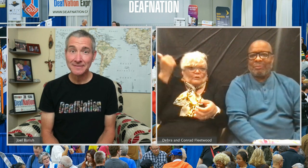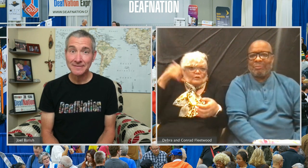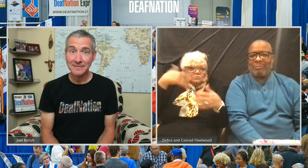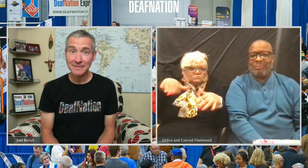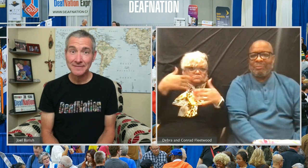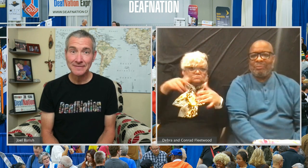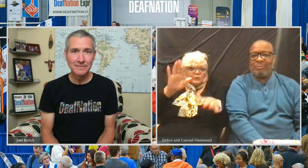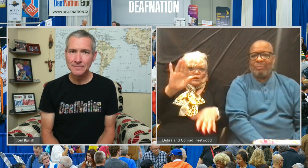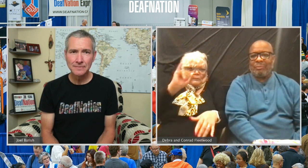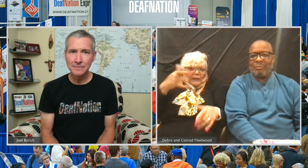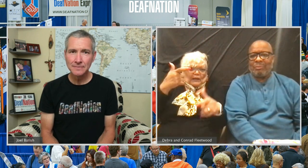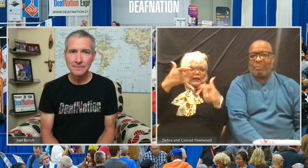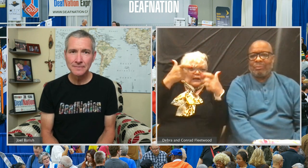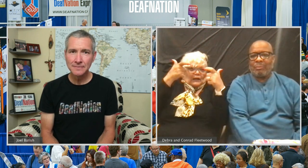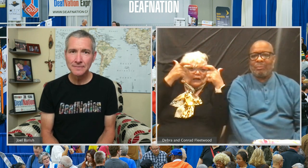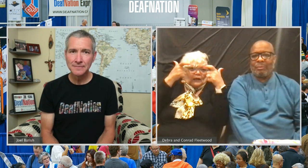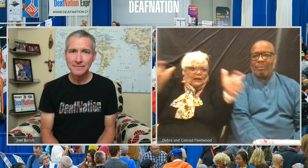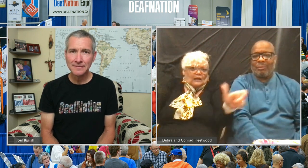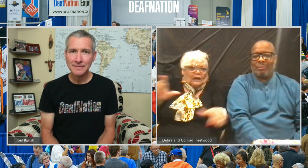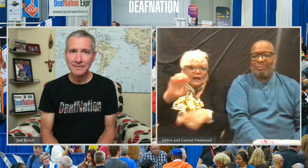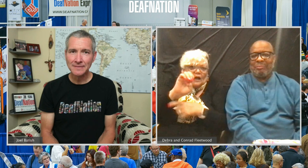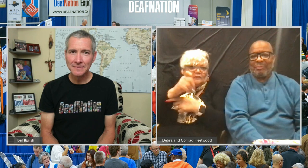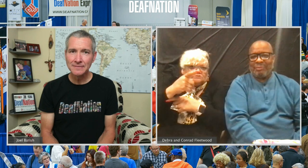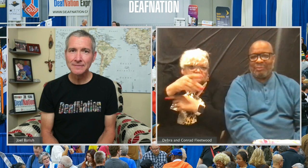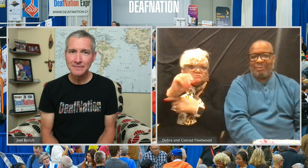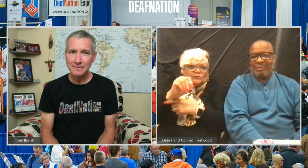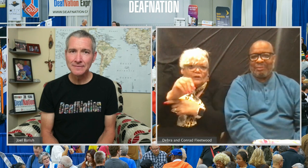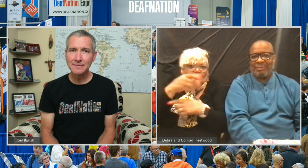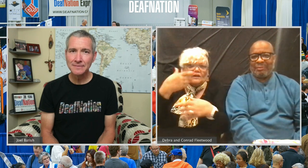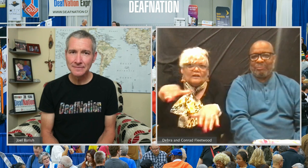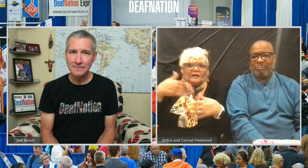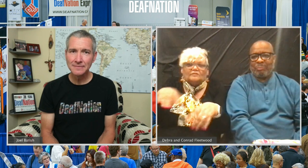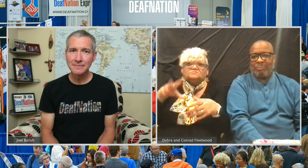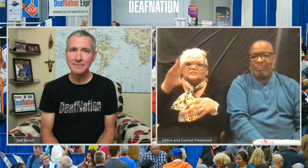because it was a big expo!